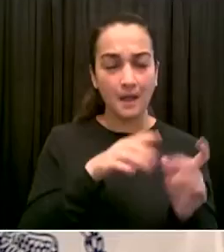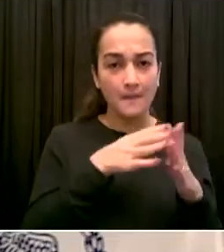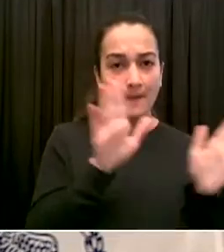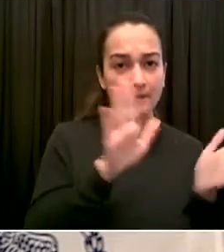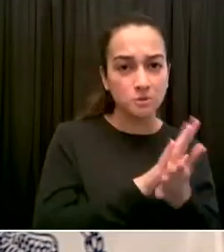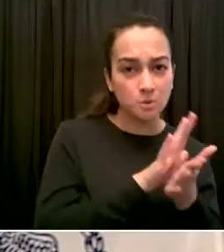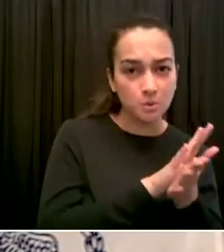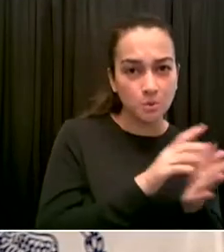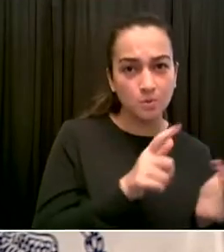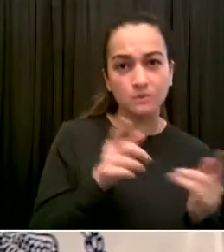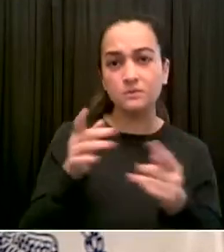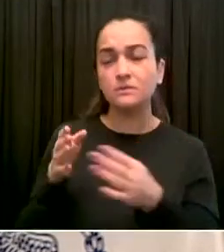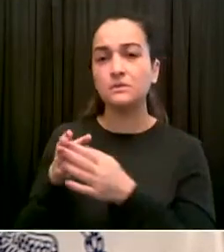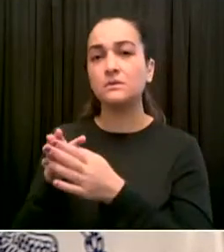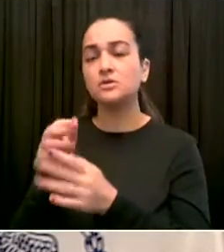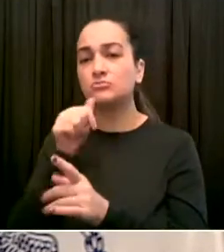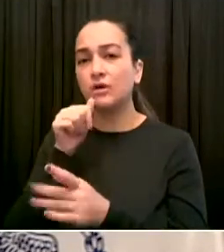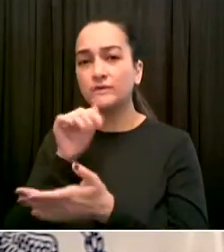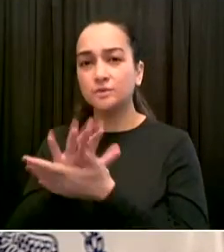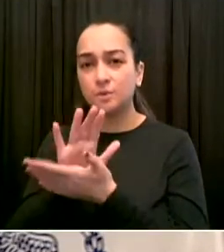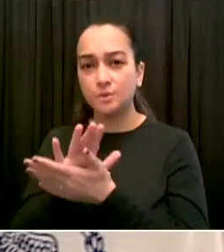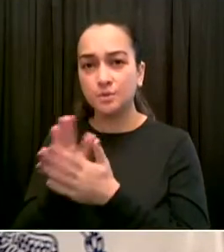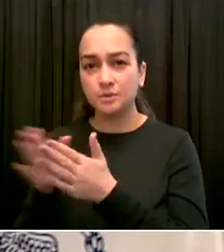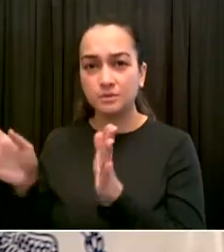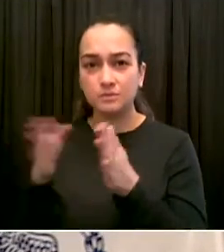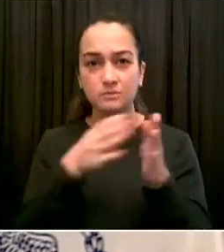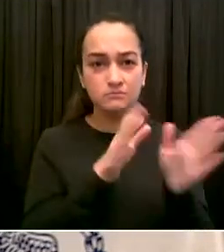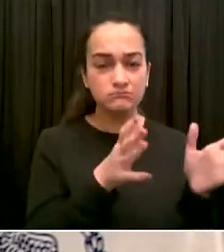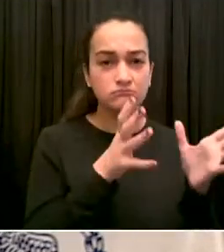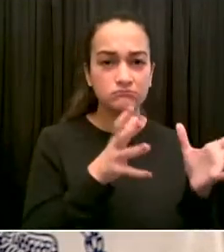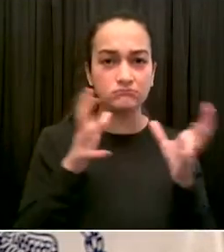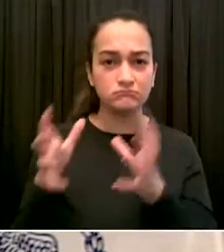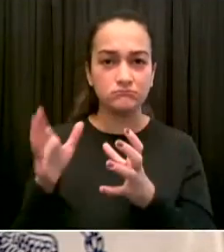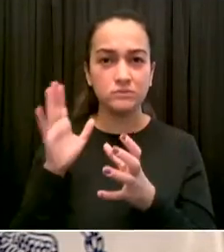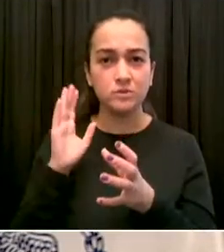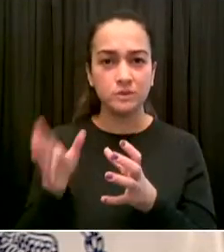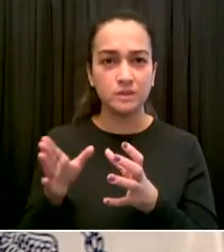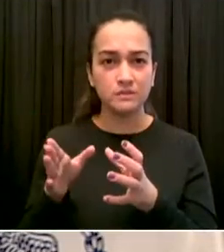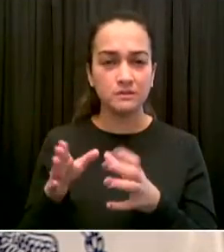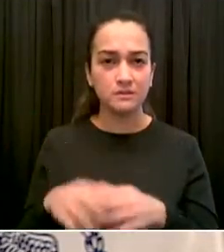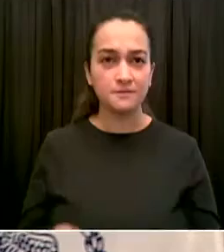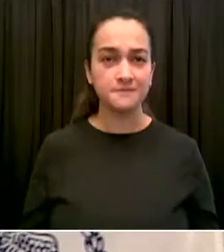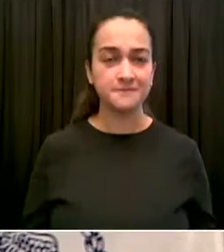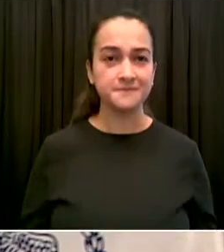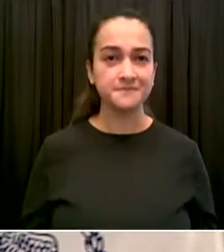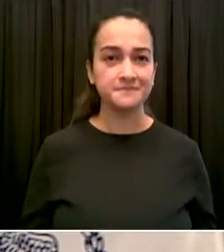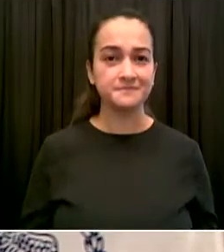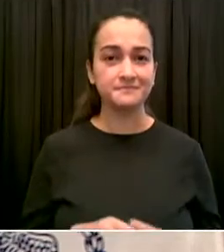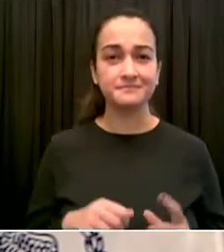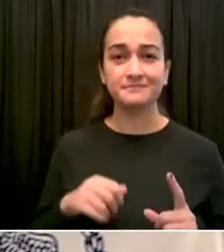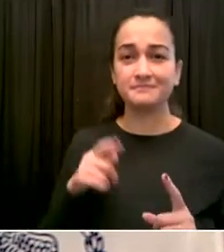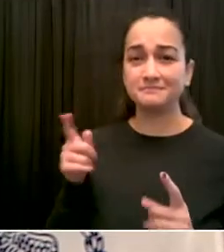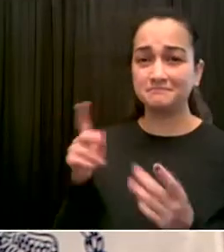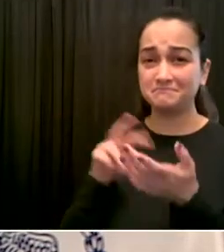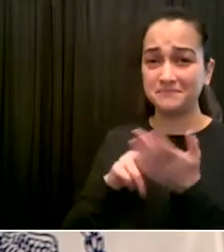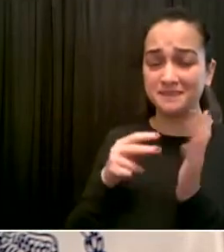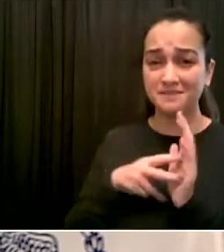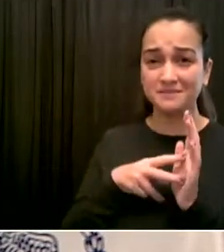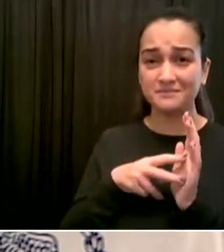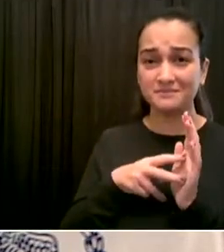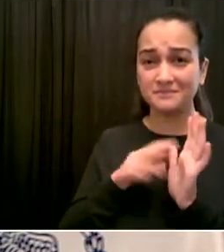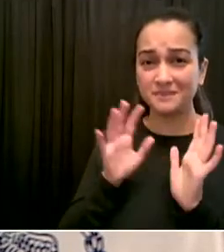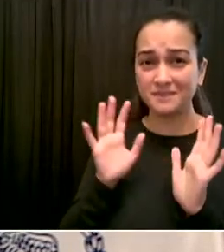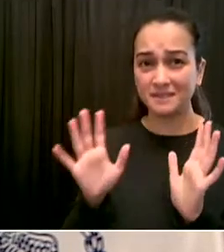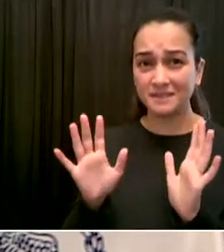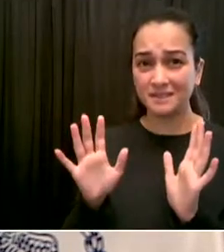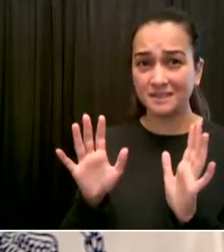WE ARE GOING BACK OVER THEM,